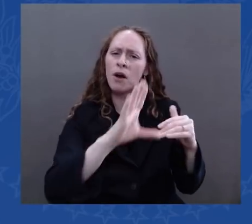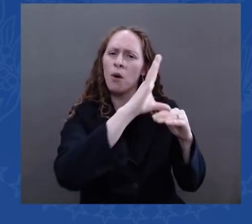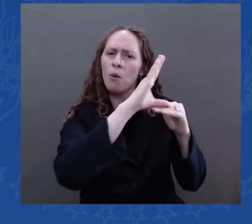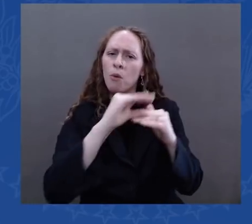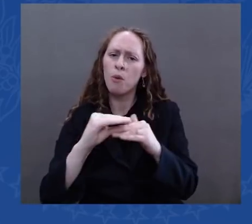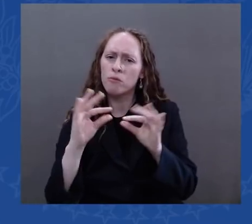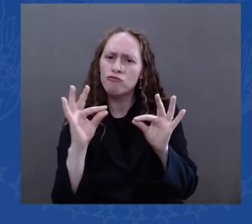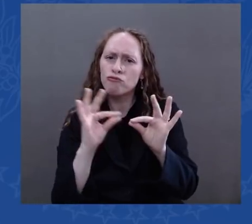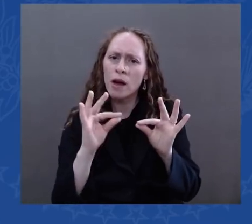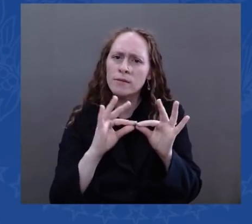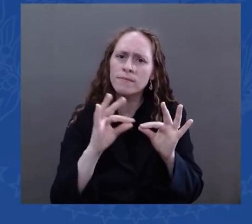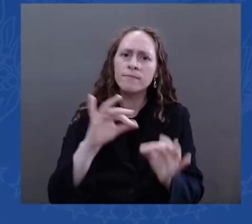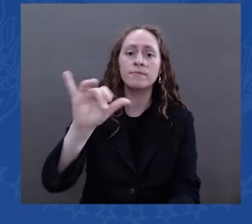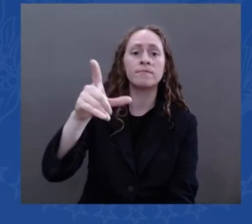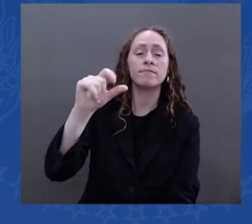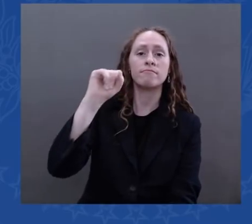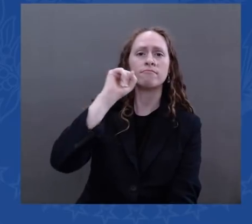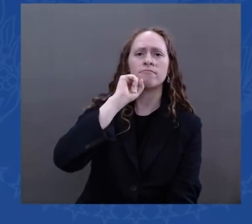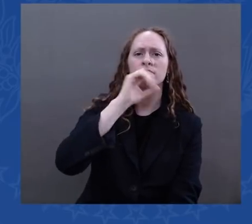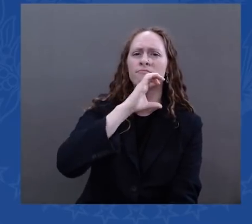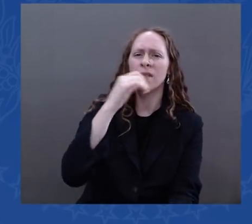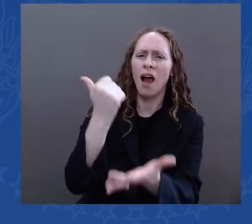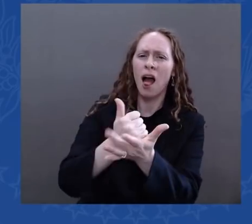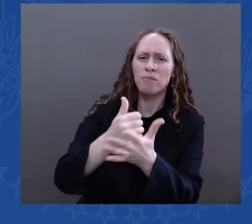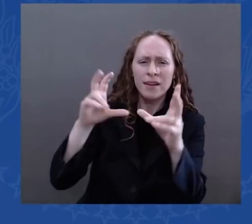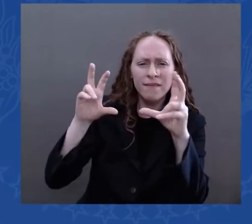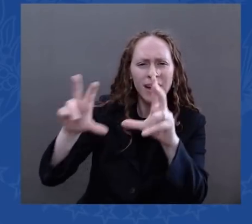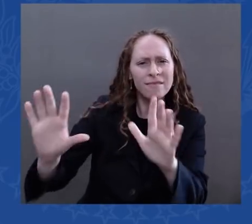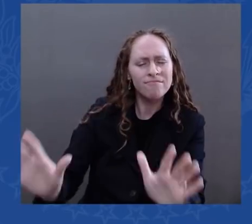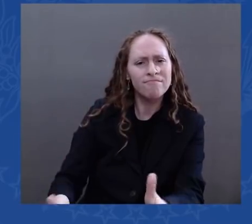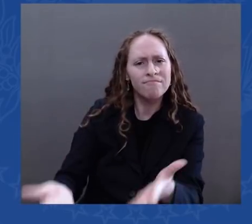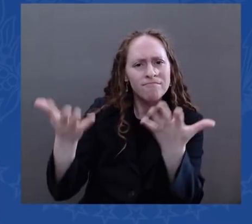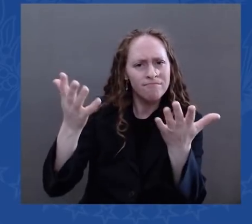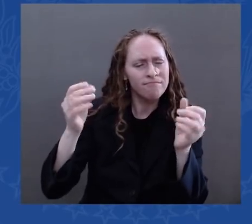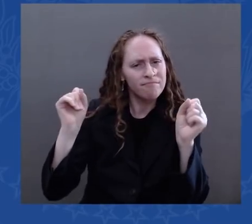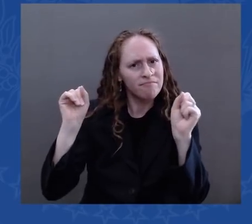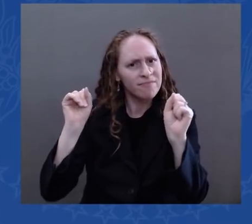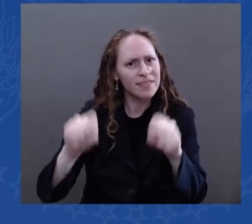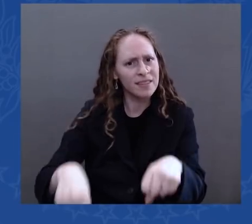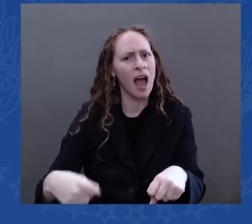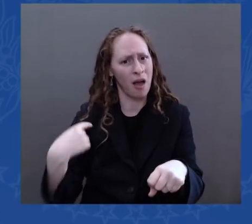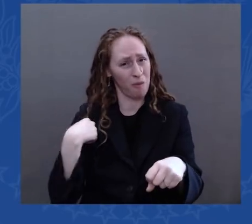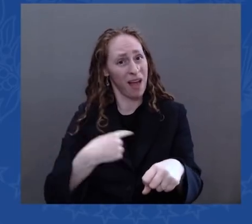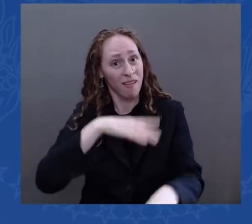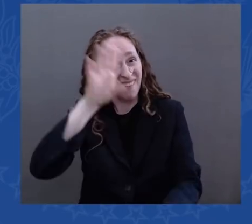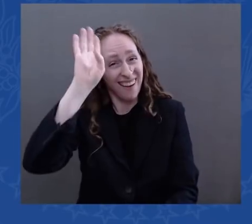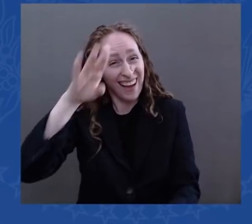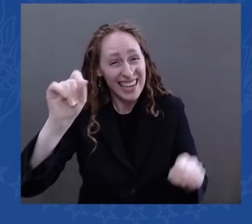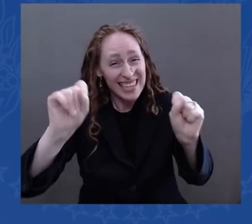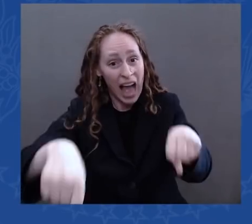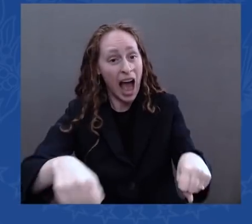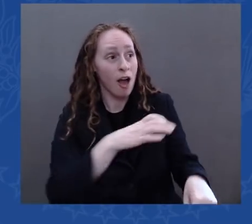Congress can do that -- this all right now. They're debating it now. We can also restore fiscal responsibility.